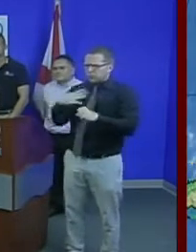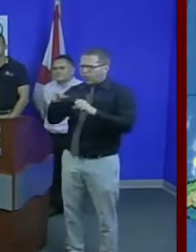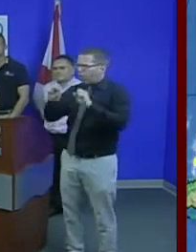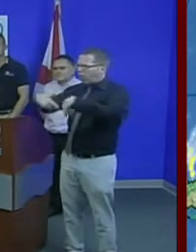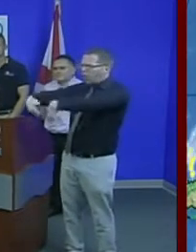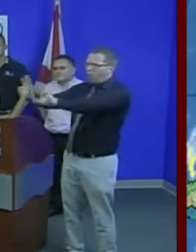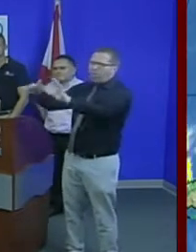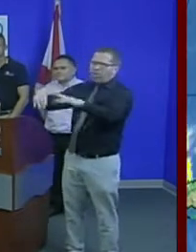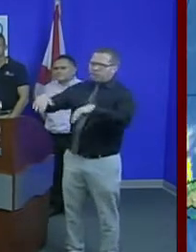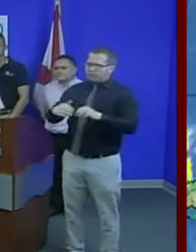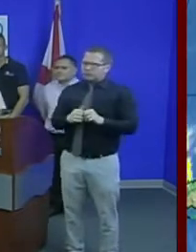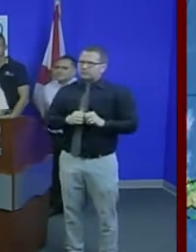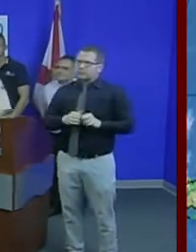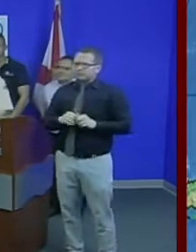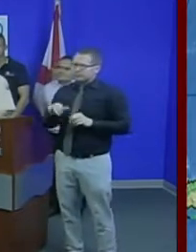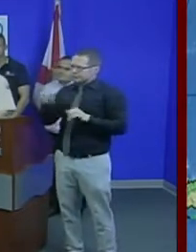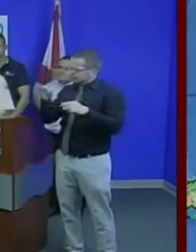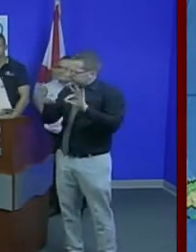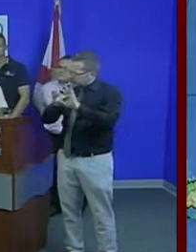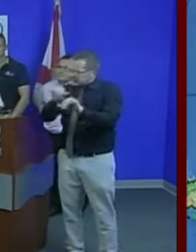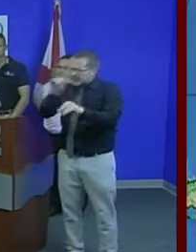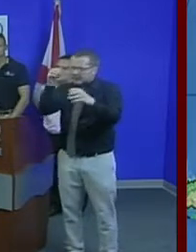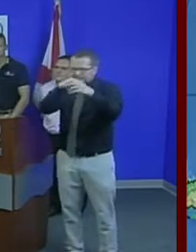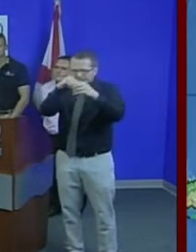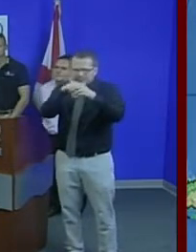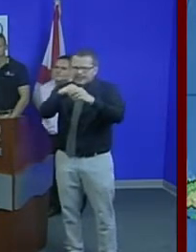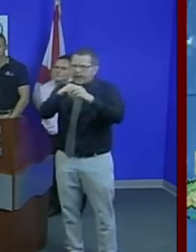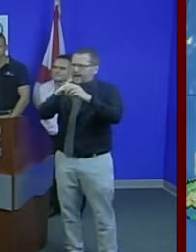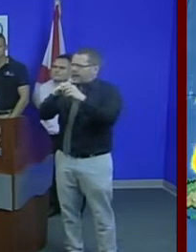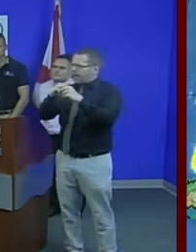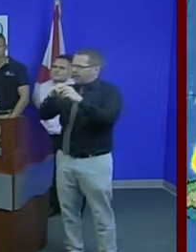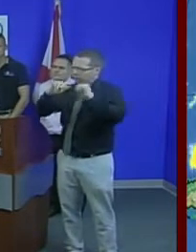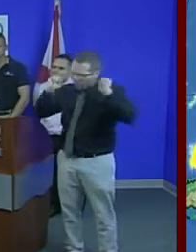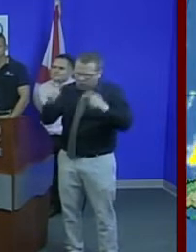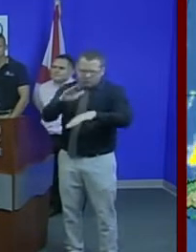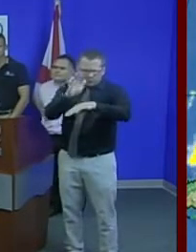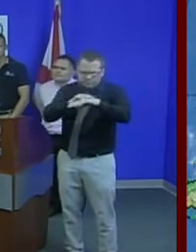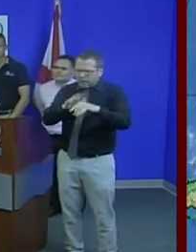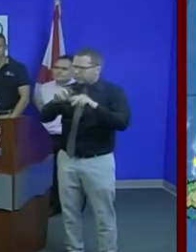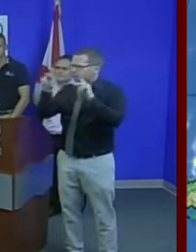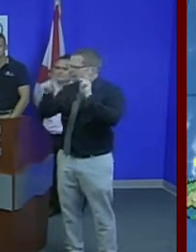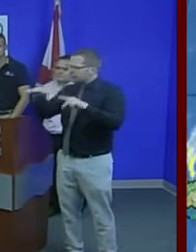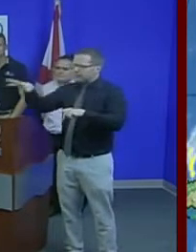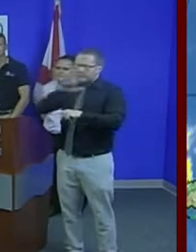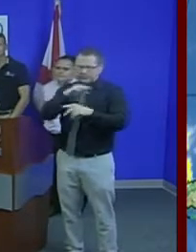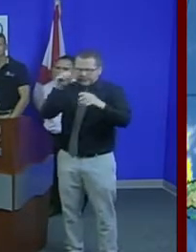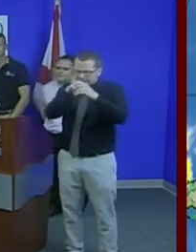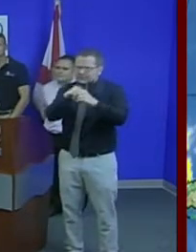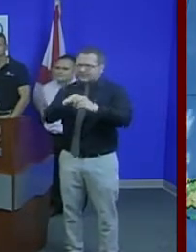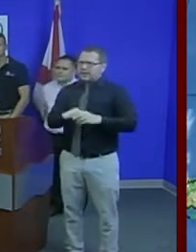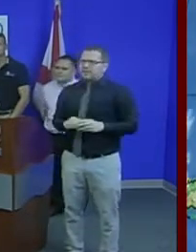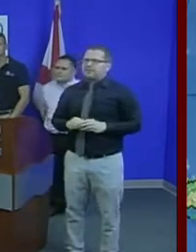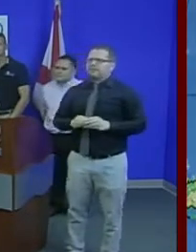DAY PROGRESSES. ROADS. KEEP THE ADVISE AND STAY OFF THE BEFORE, DURING AND AFTER THE